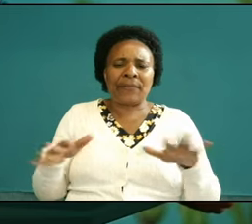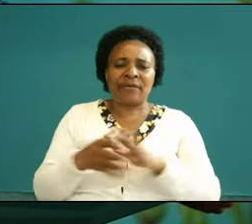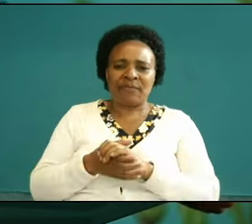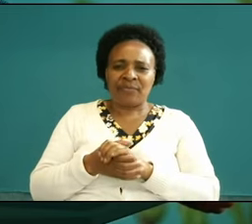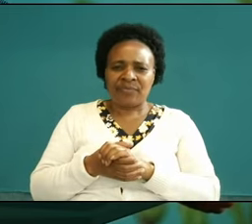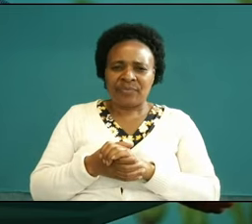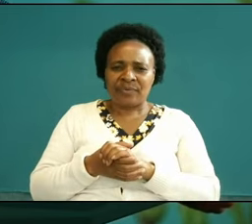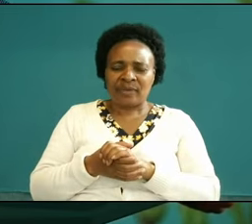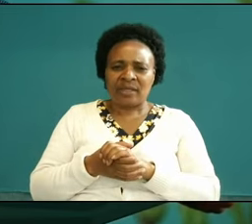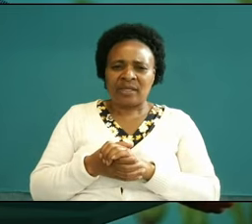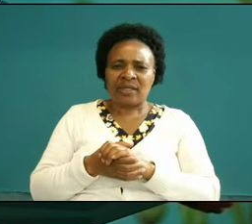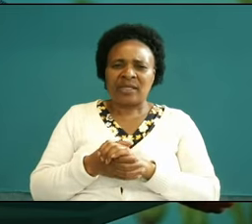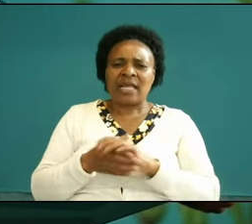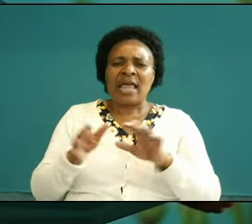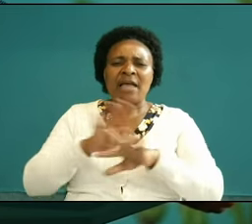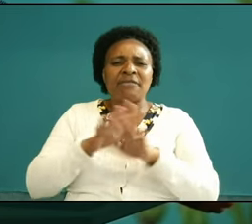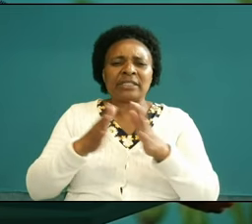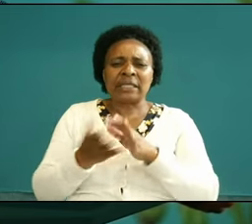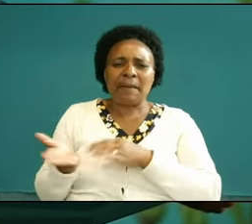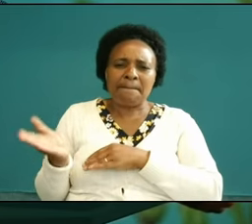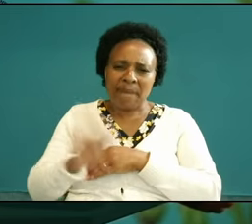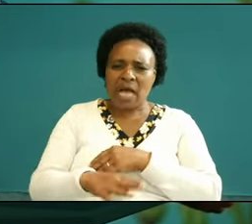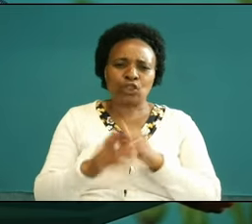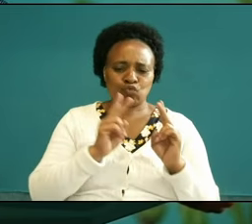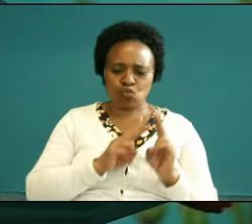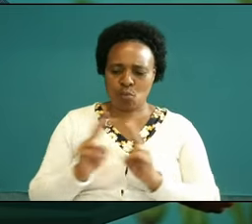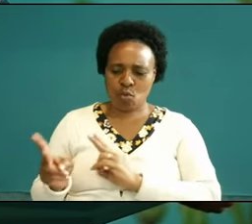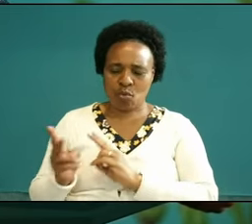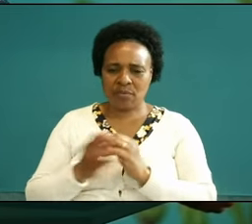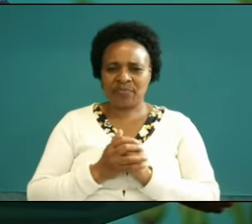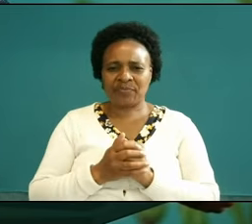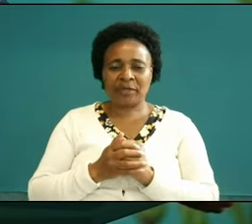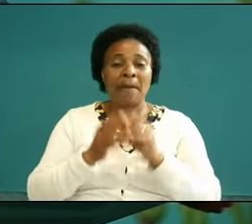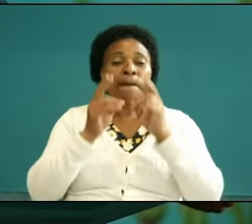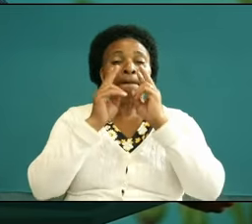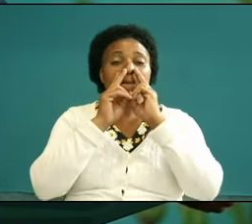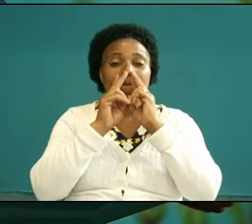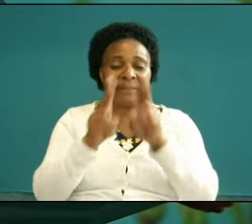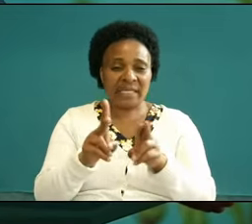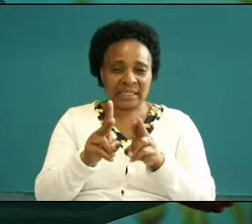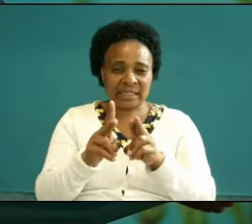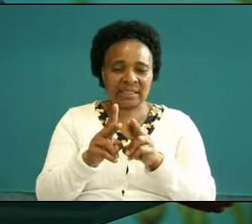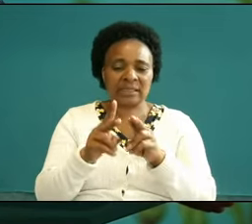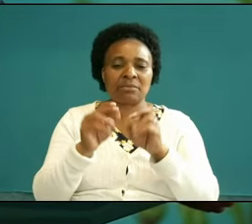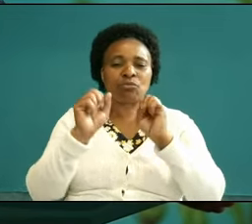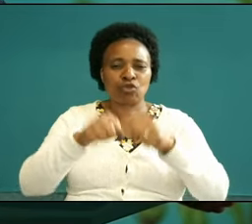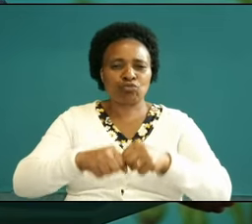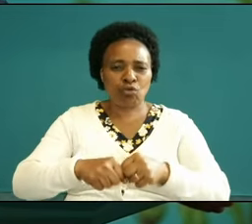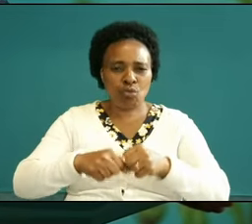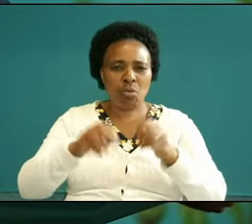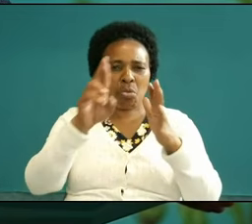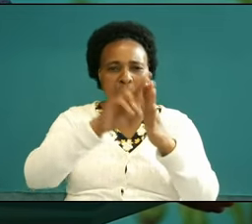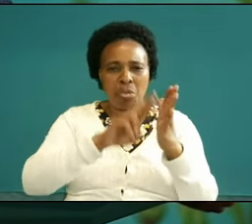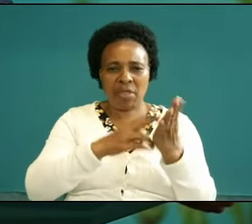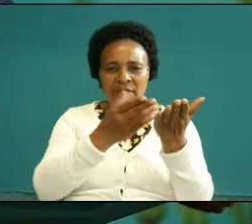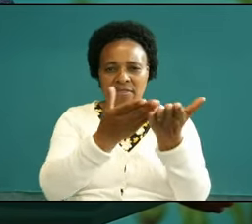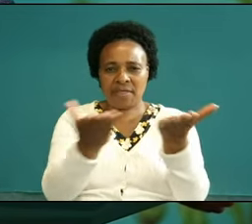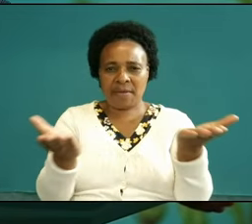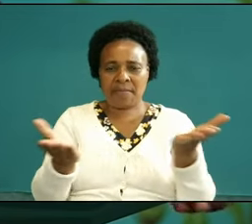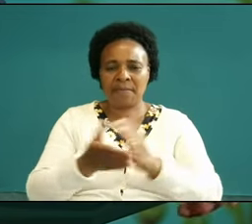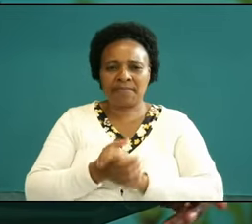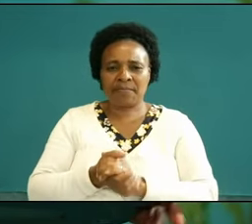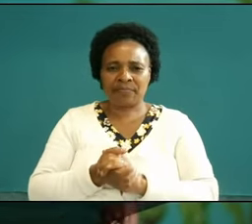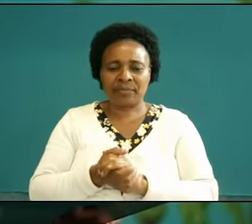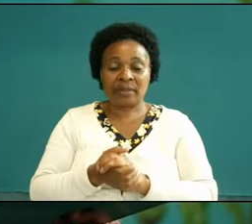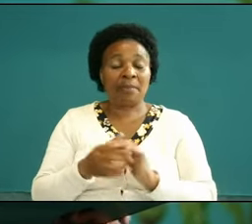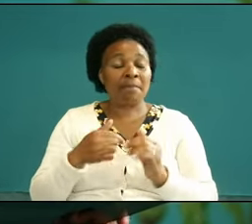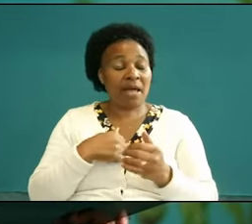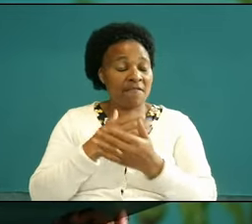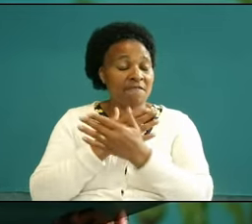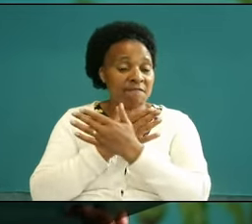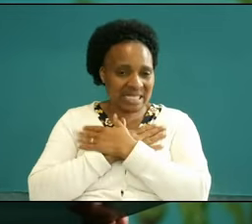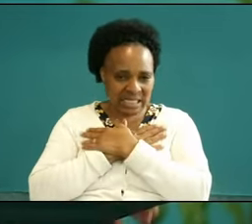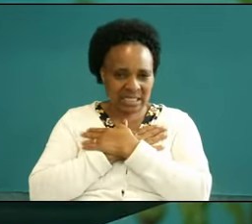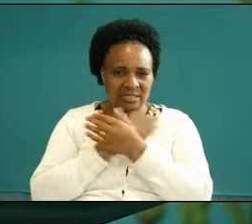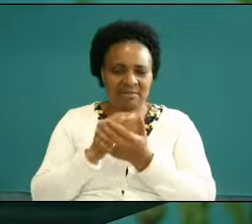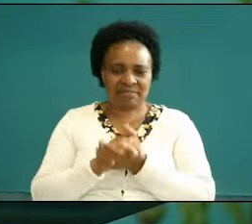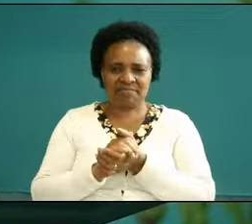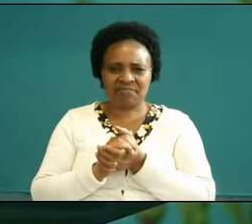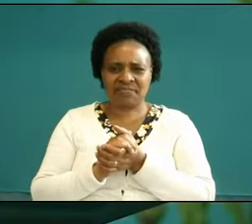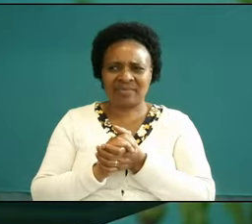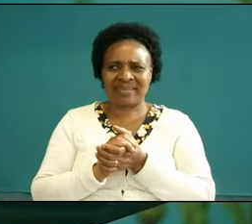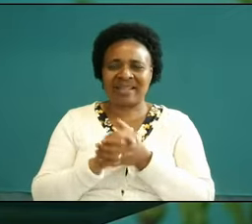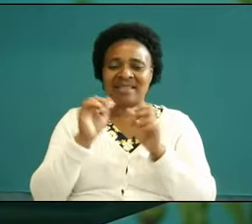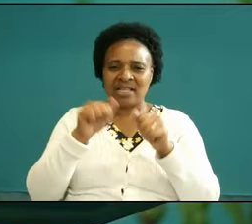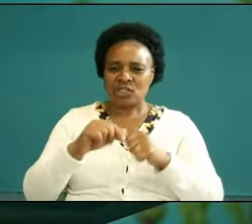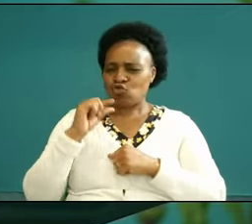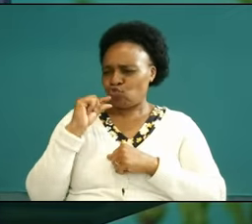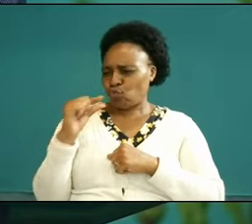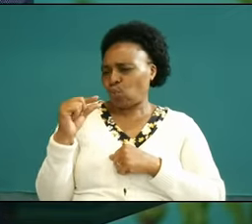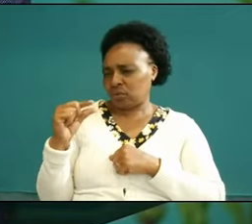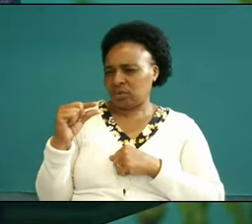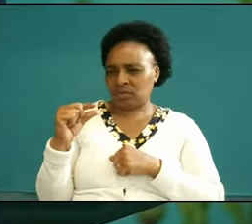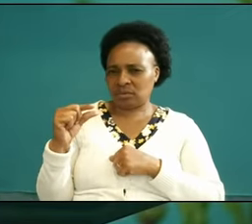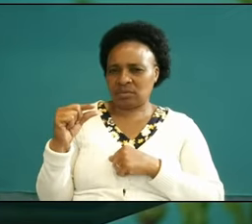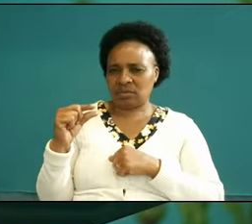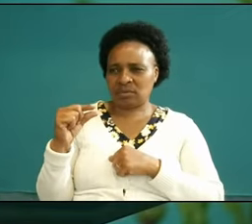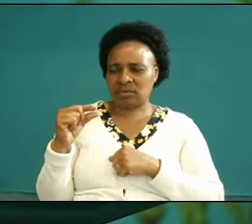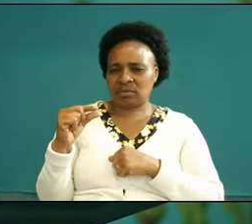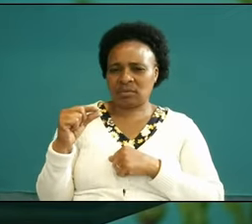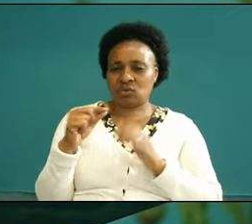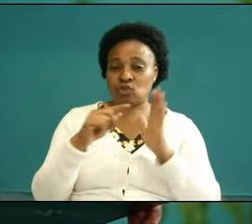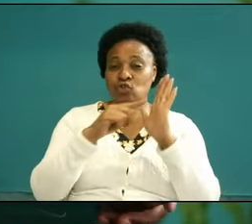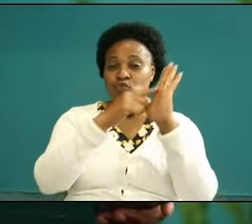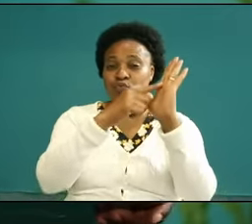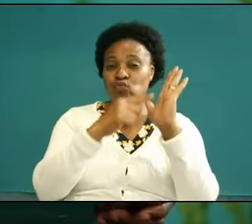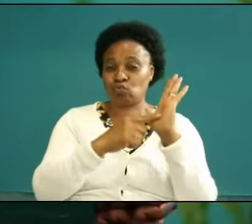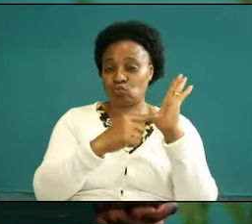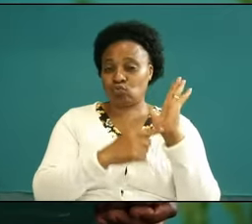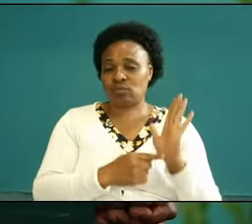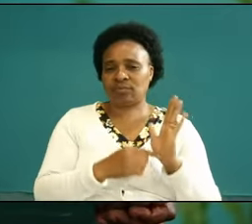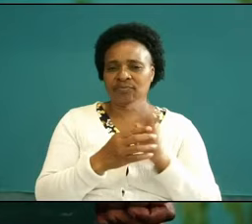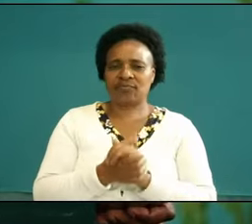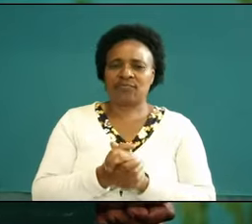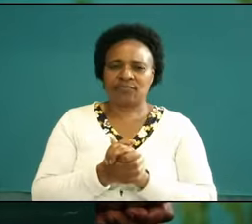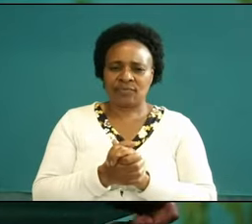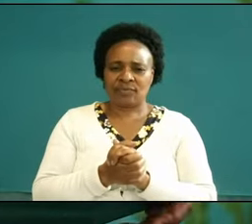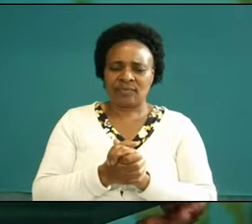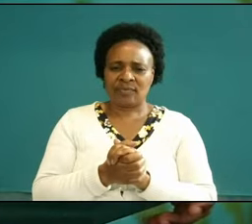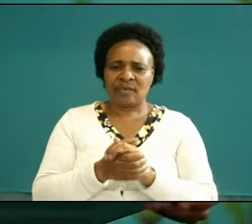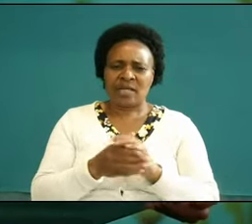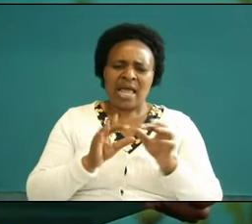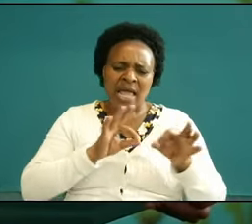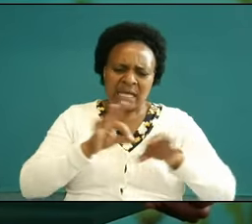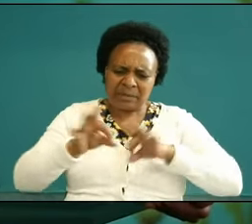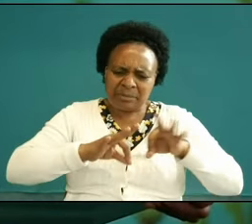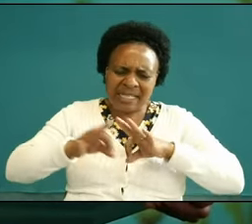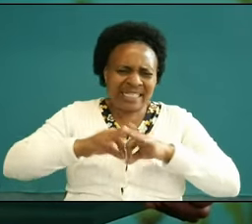calmness has been restored peace PE has rained friends that brief illustration explains most of